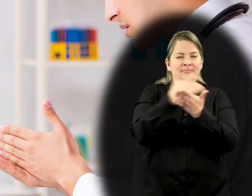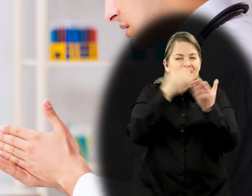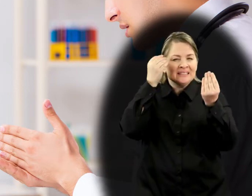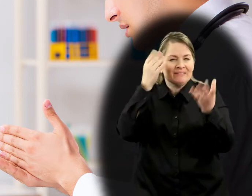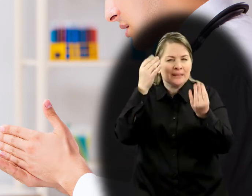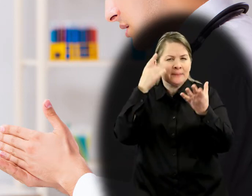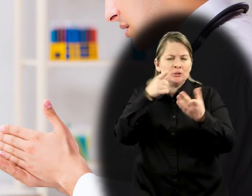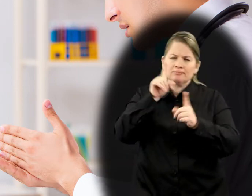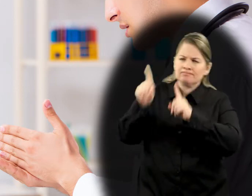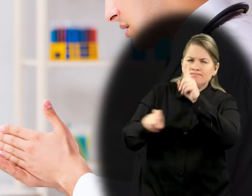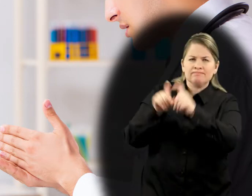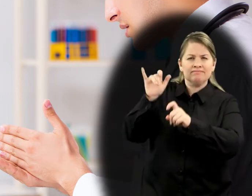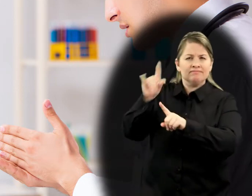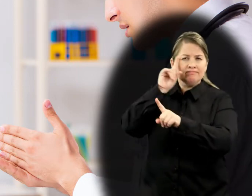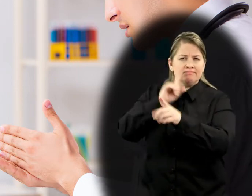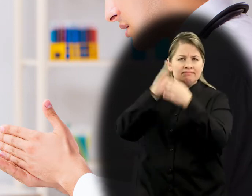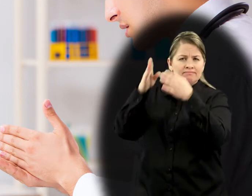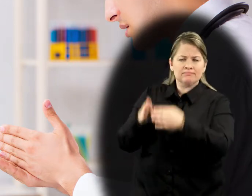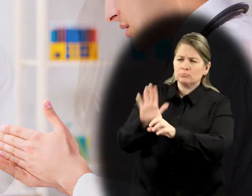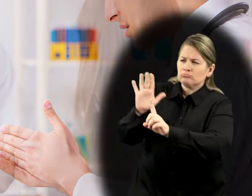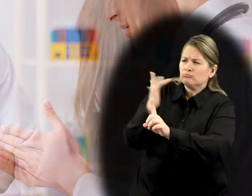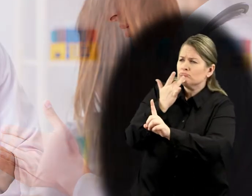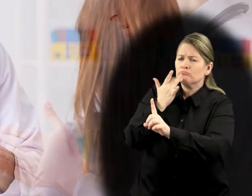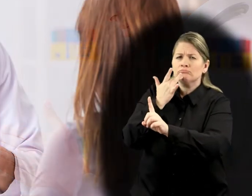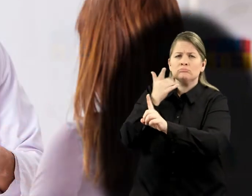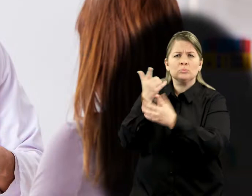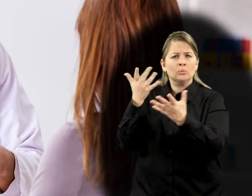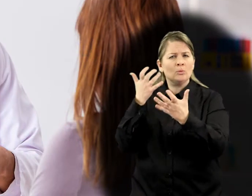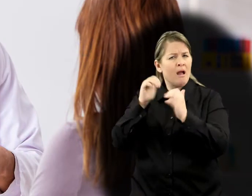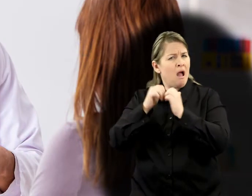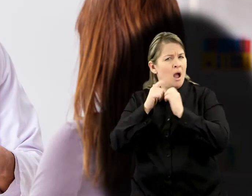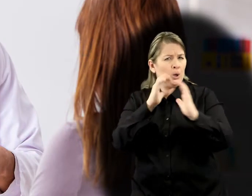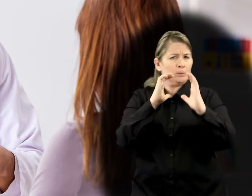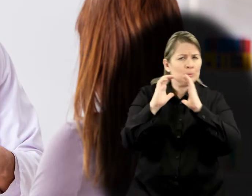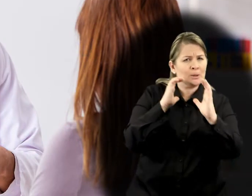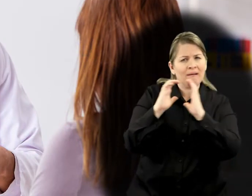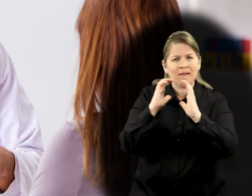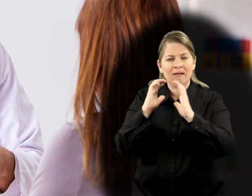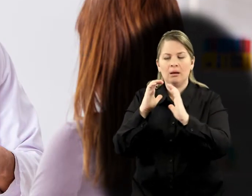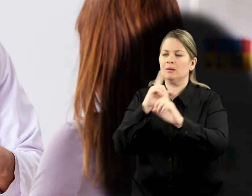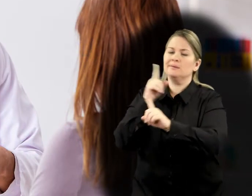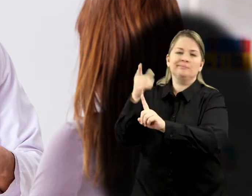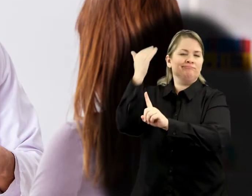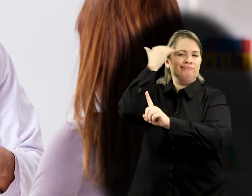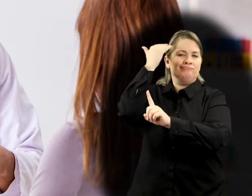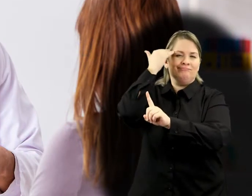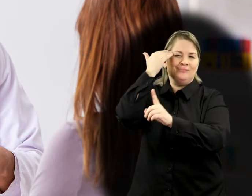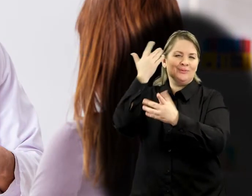The first step is to gather more information. Ask the person how they prefer to communicate.